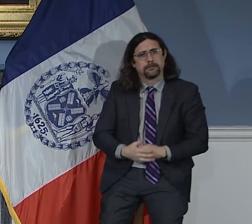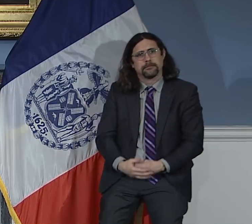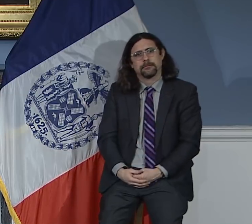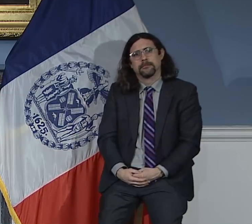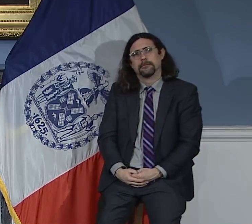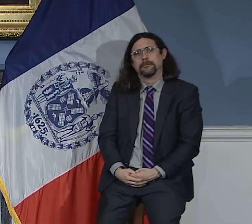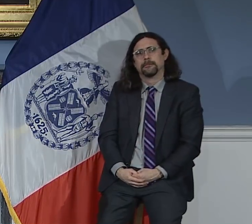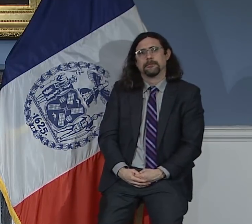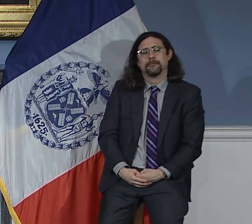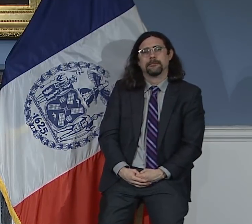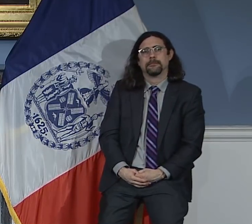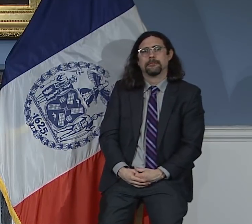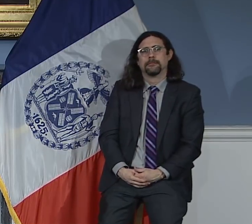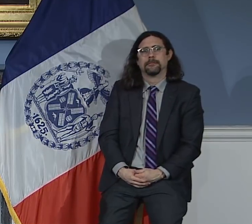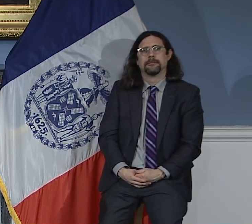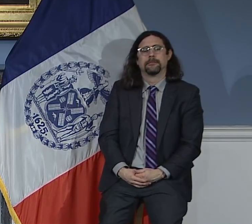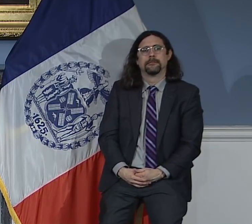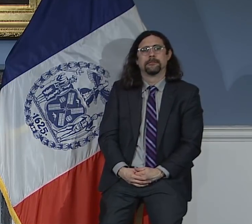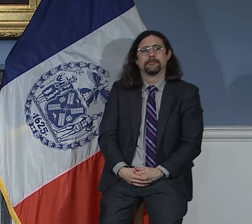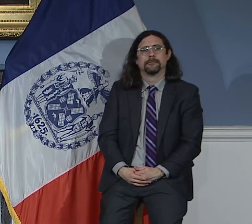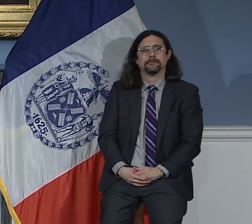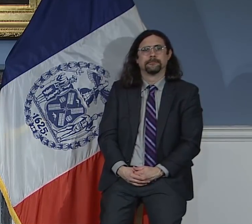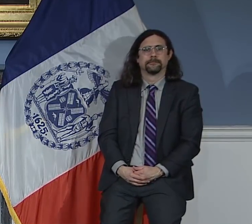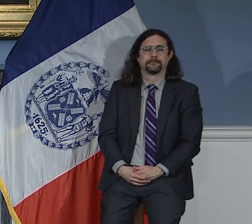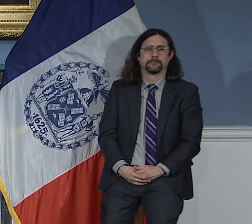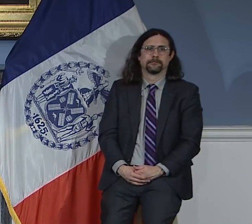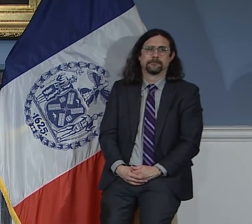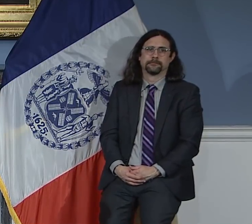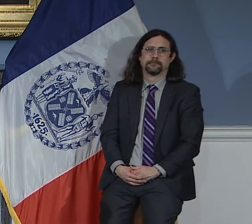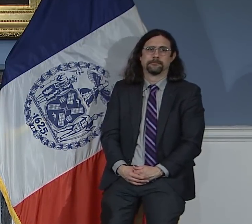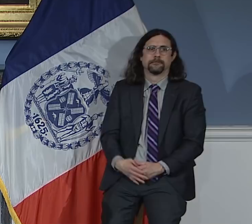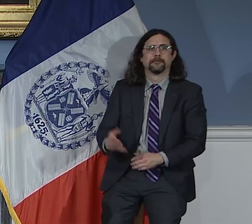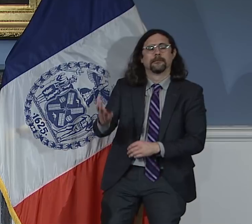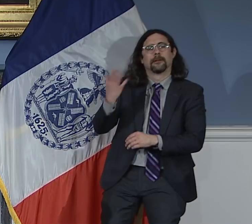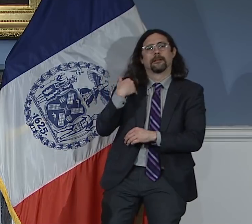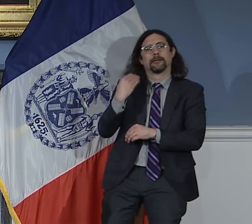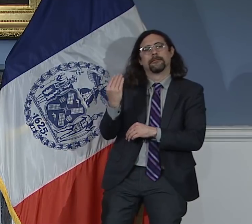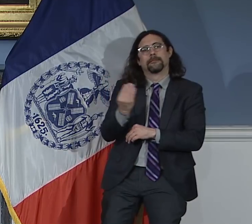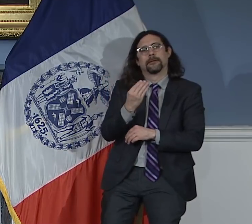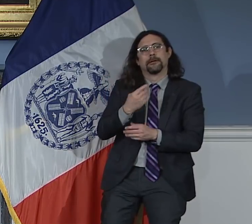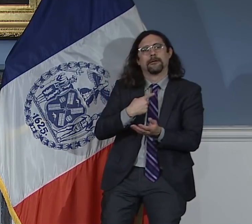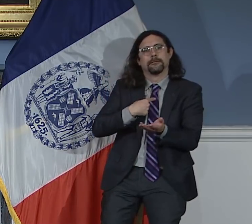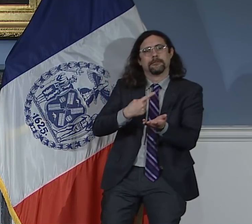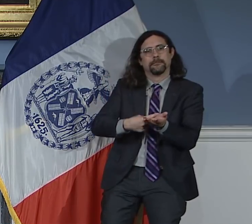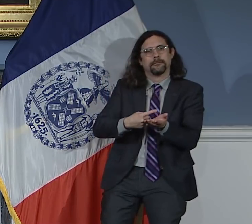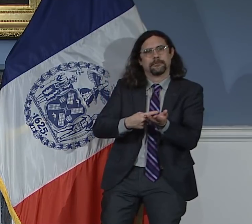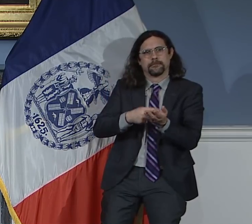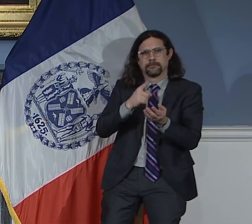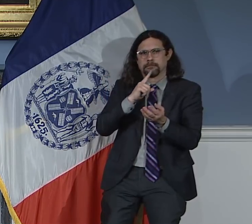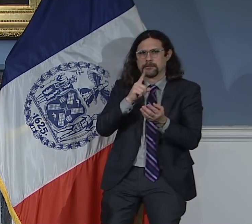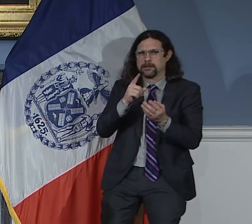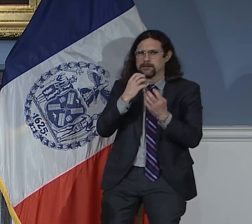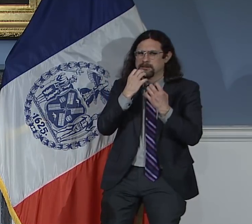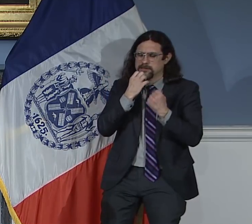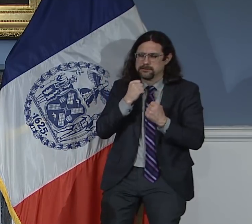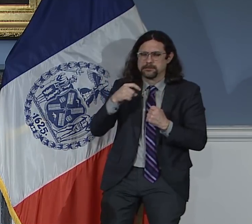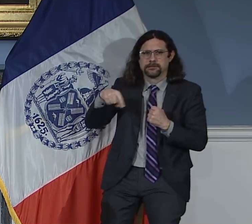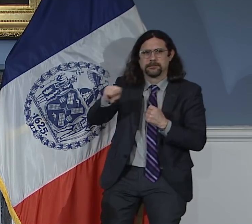ENCUONT AER HEALTHCA RE RCISIS. ON MONDAY I TALKED ABOUT A VERY VALIANT,